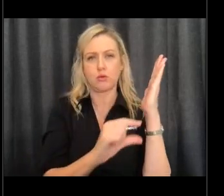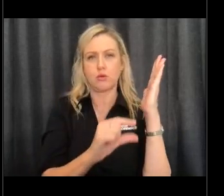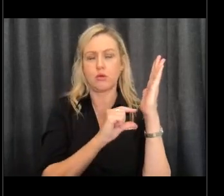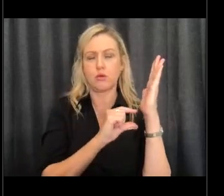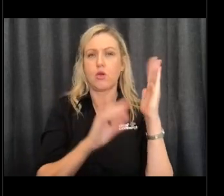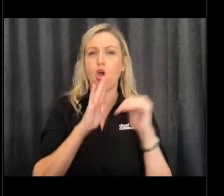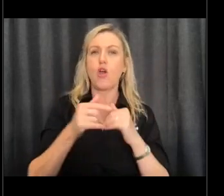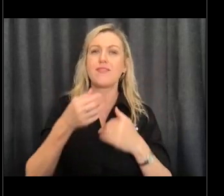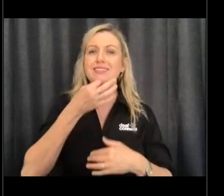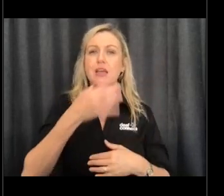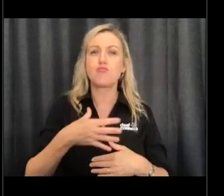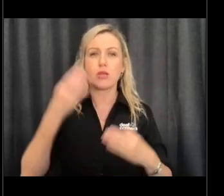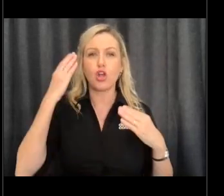to...it's generally two ways.